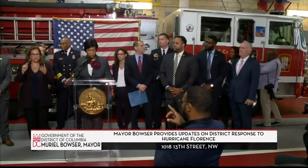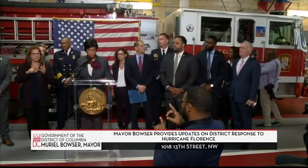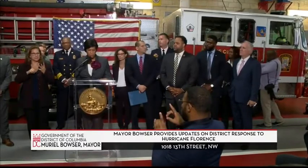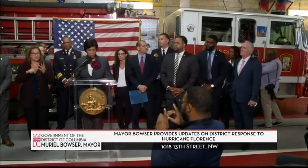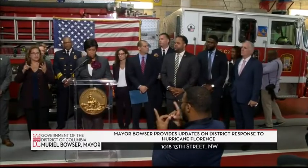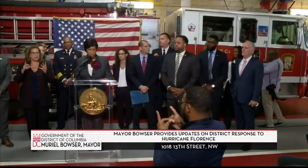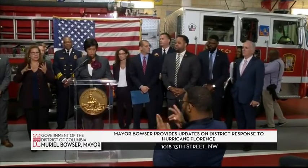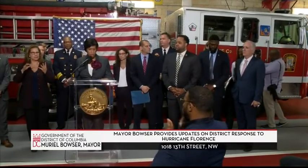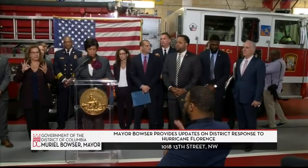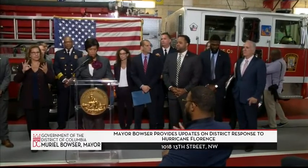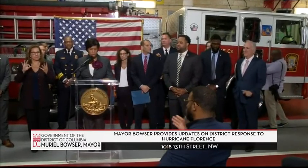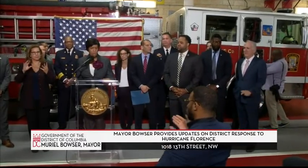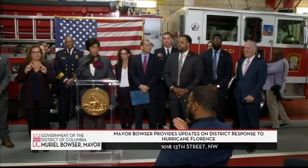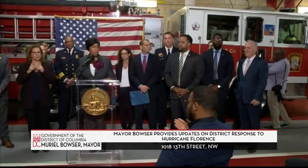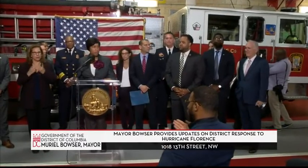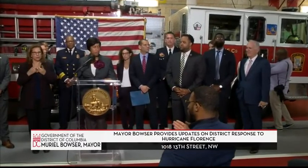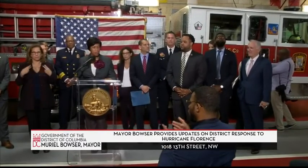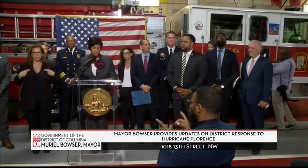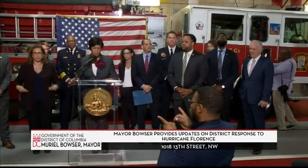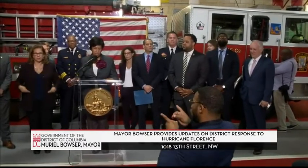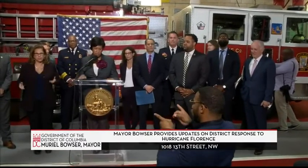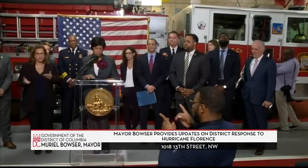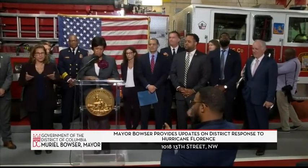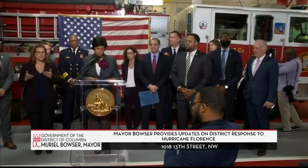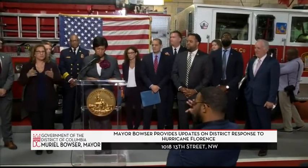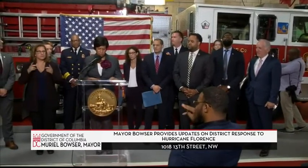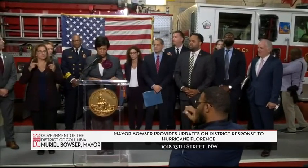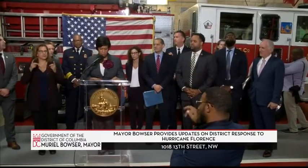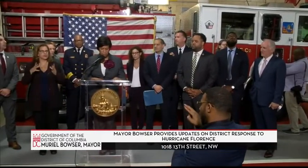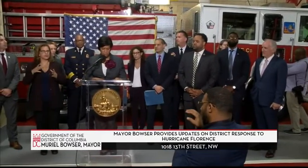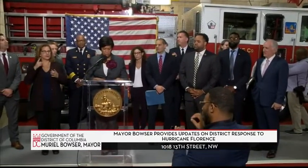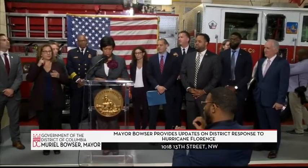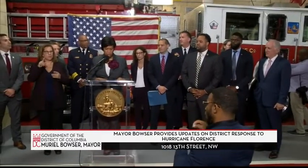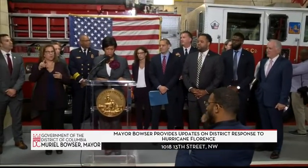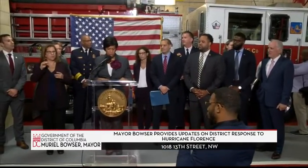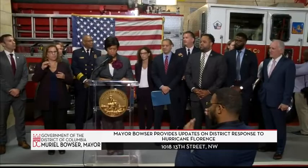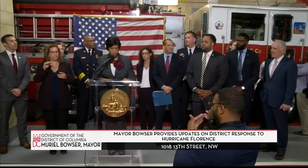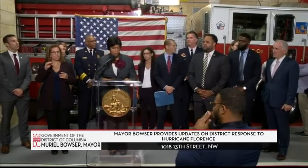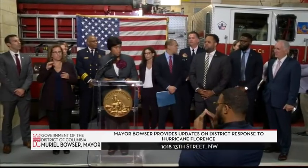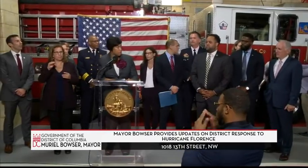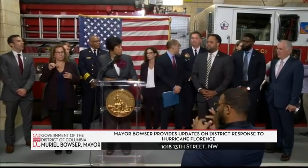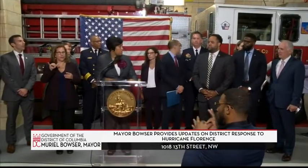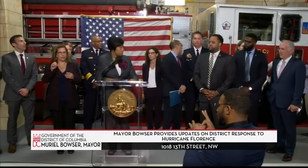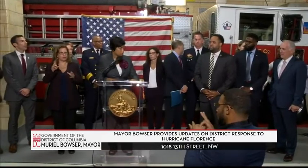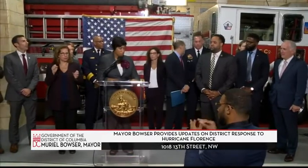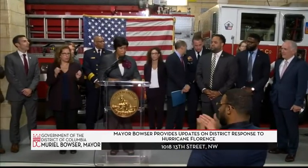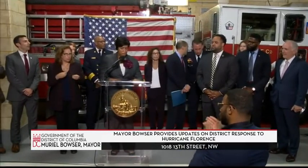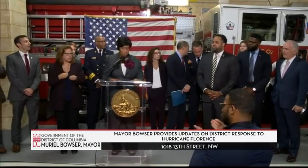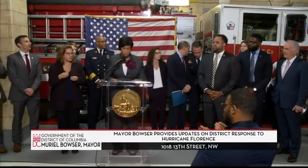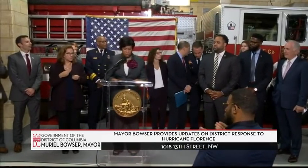HUMAN SERVICES, DIRECTOR JULIA IRVIN AND I'M JOINED BY OUR CITY